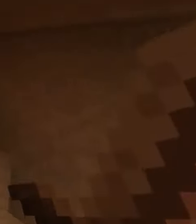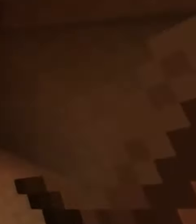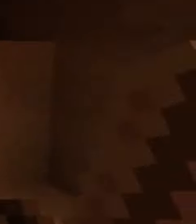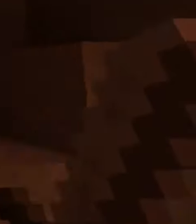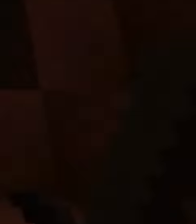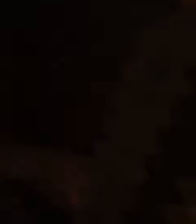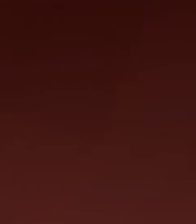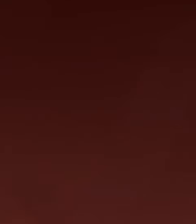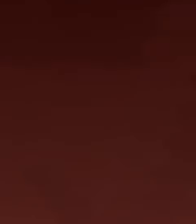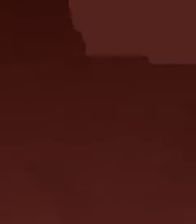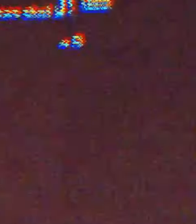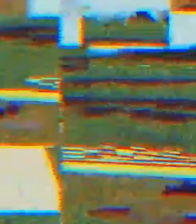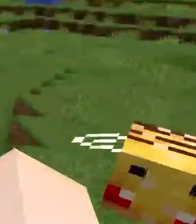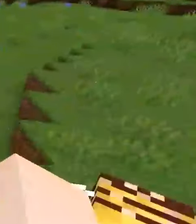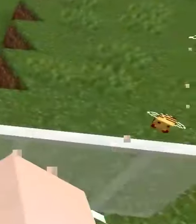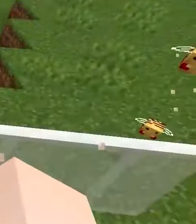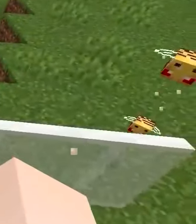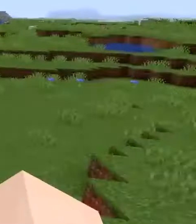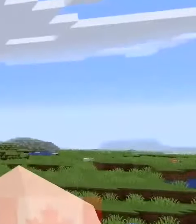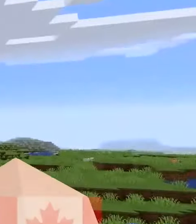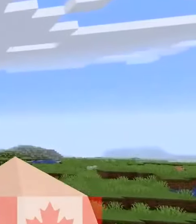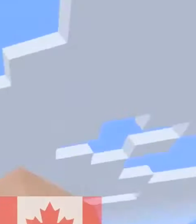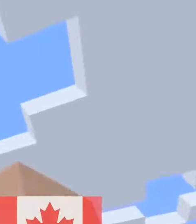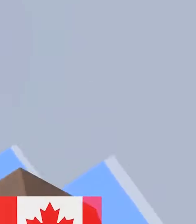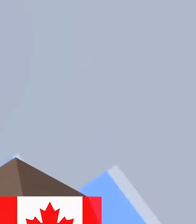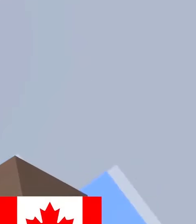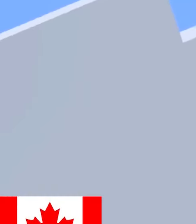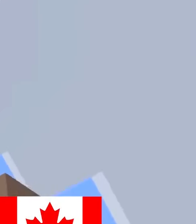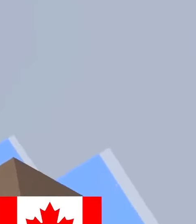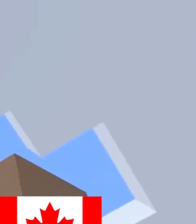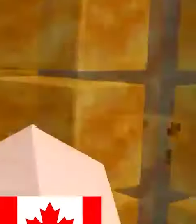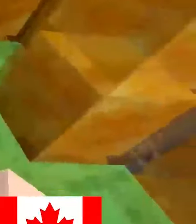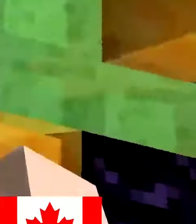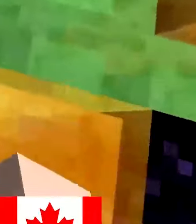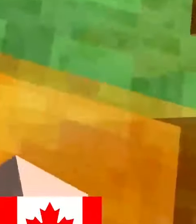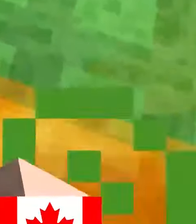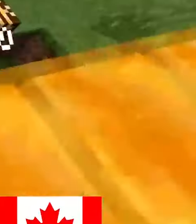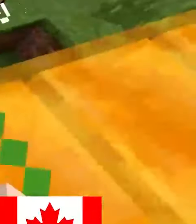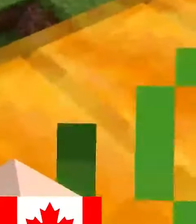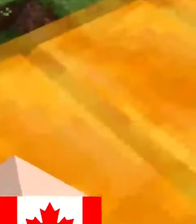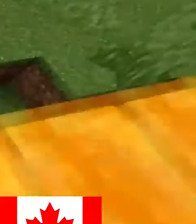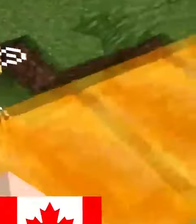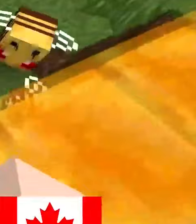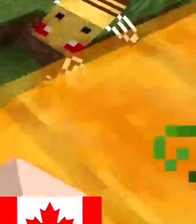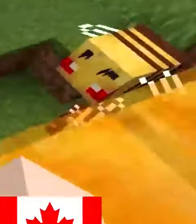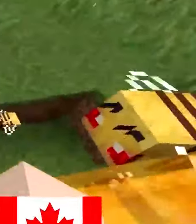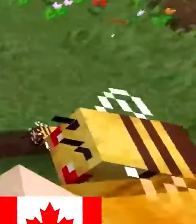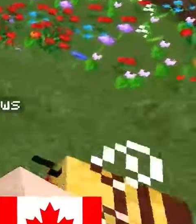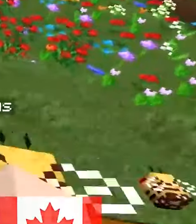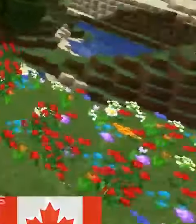NO. NO! I'VE GOT TO SHOW YOU HOW TO